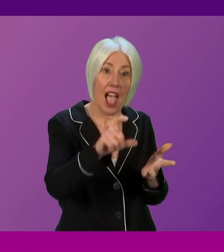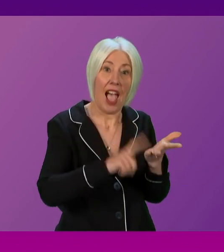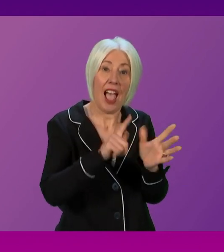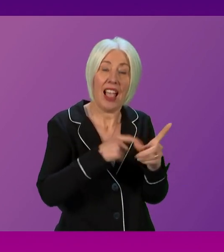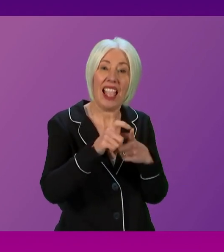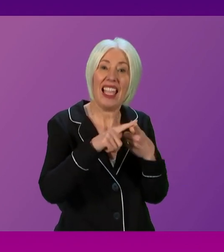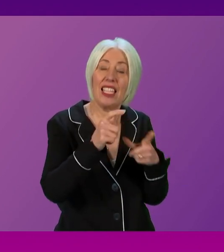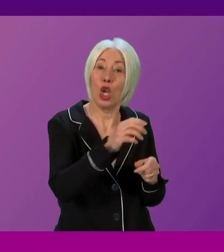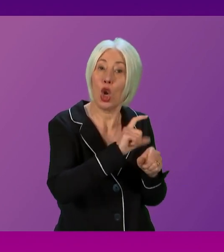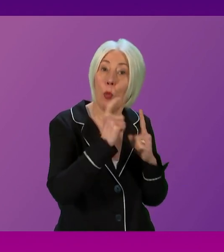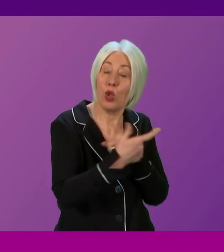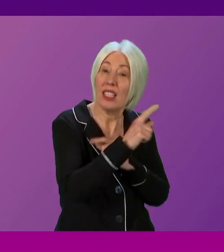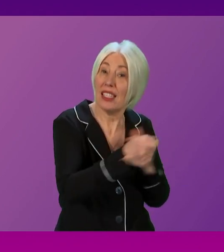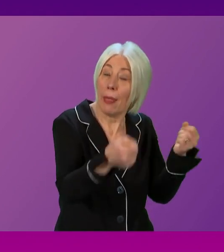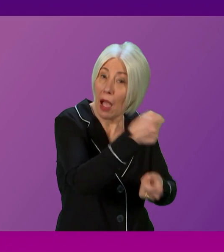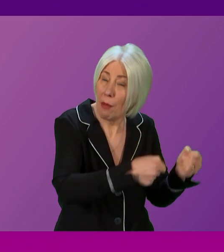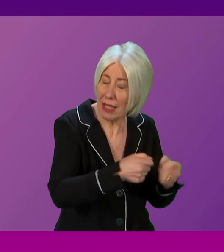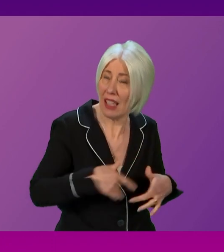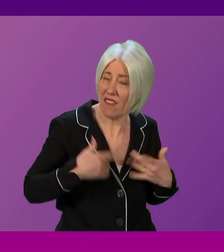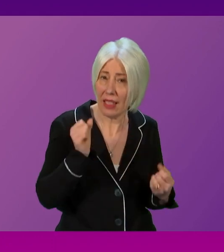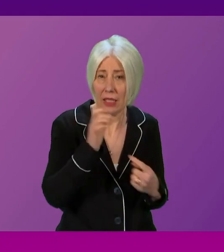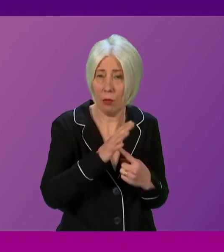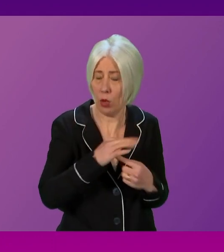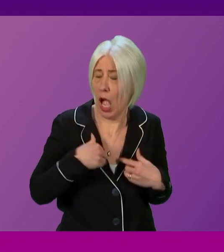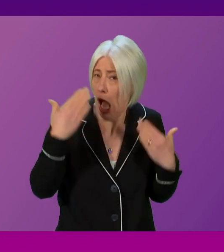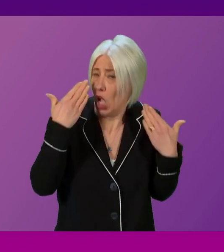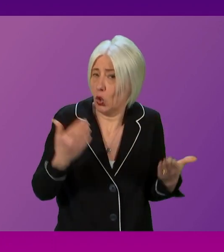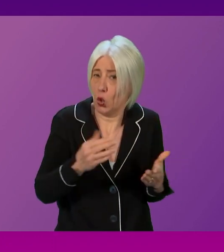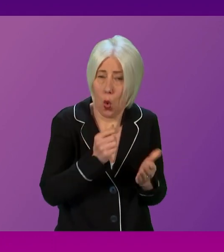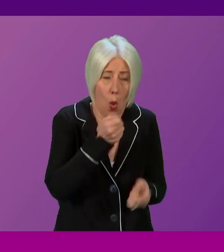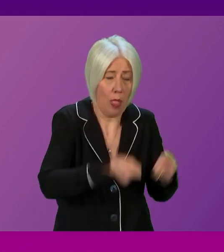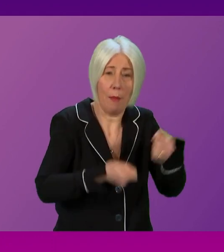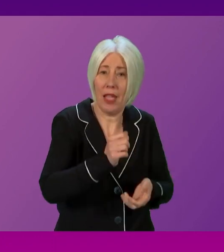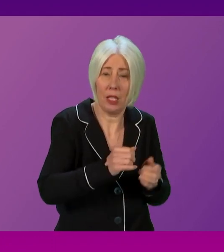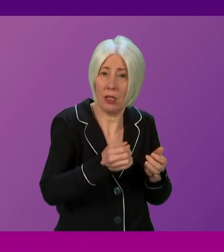I do not know why the bid was rejected. However, in the interests of full transparency,